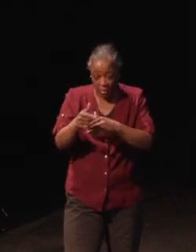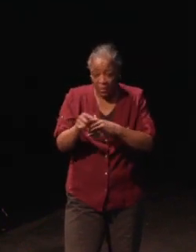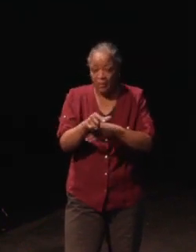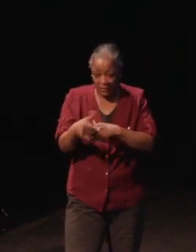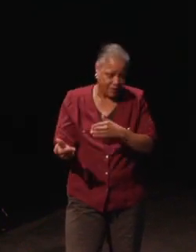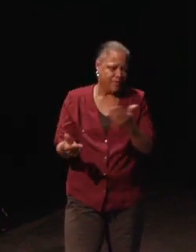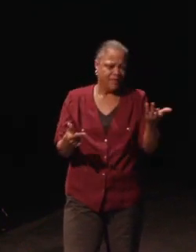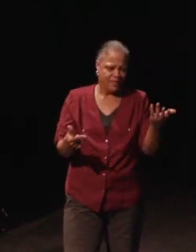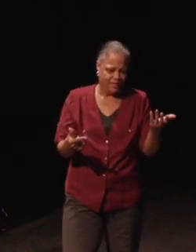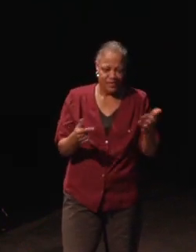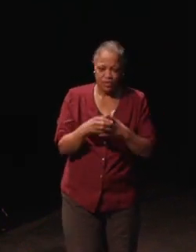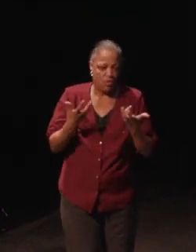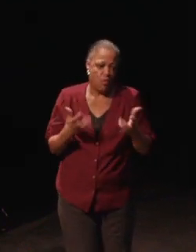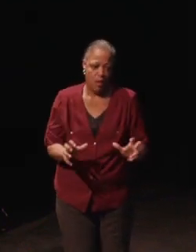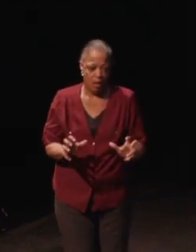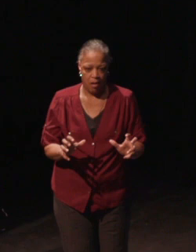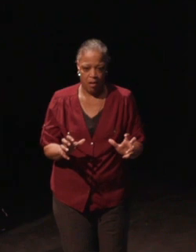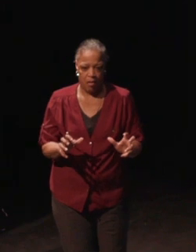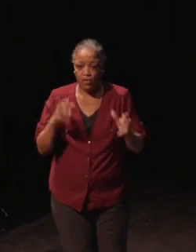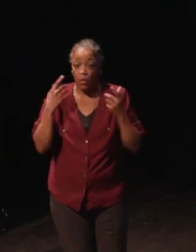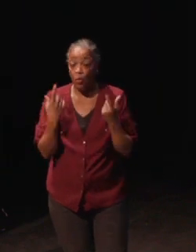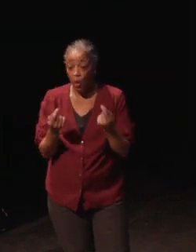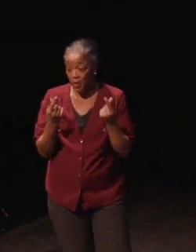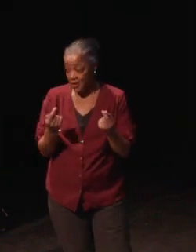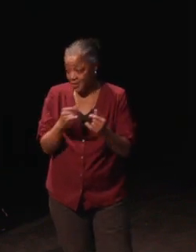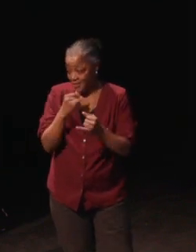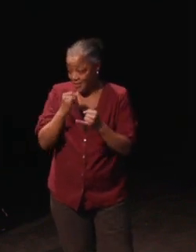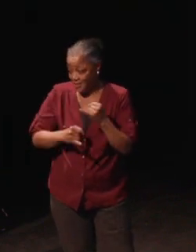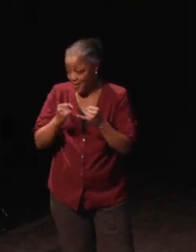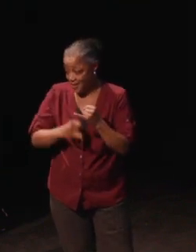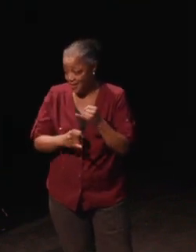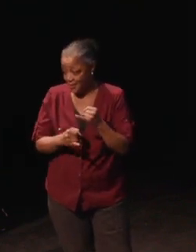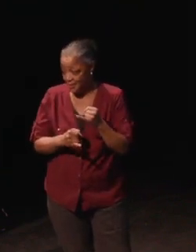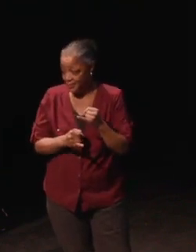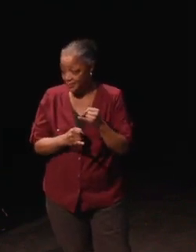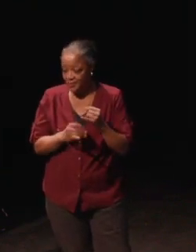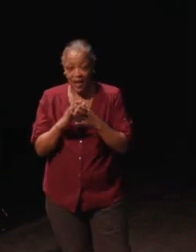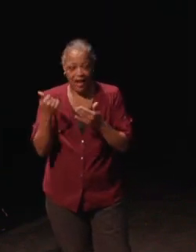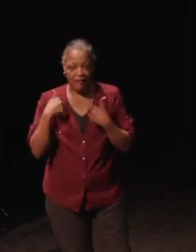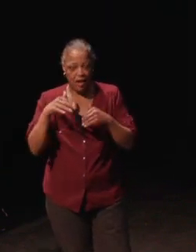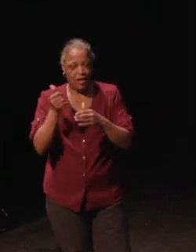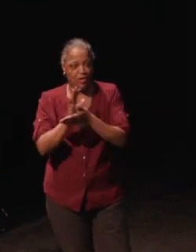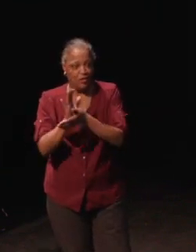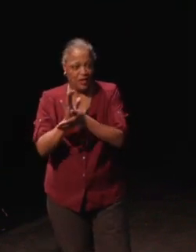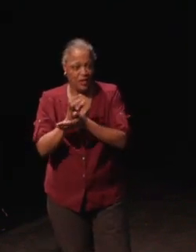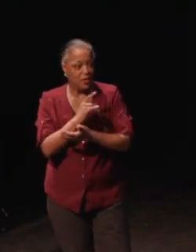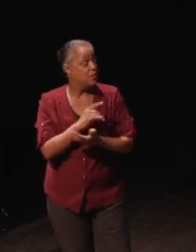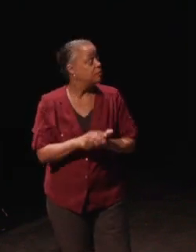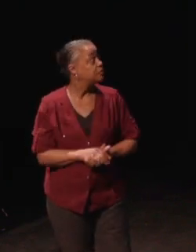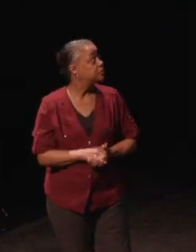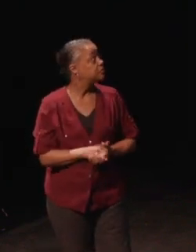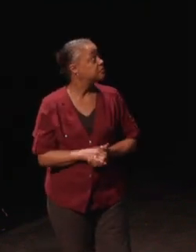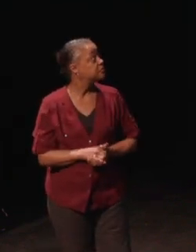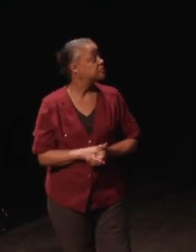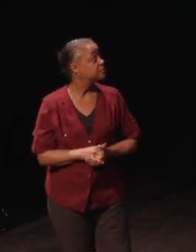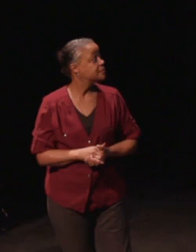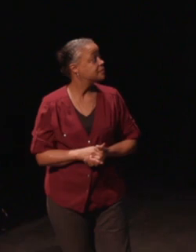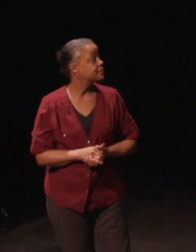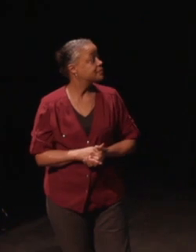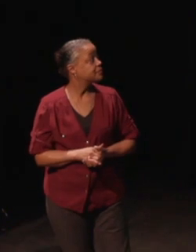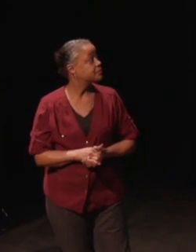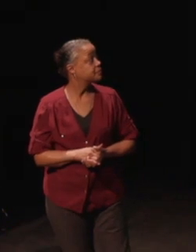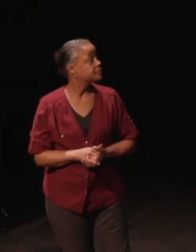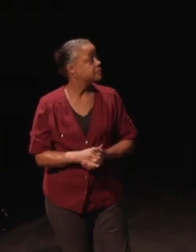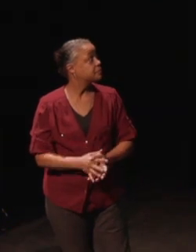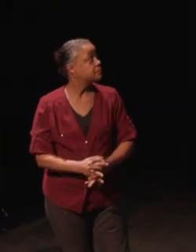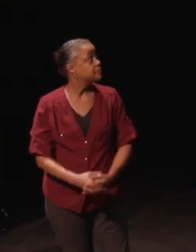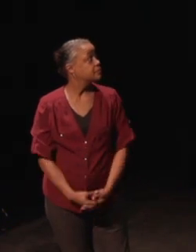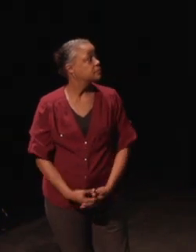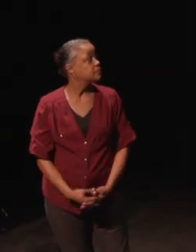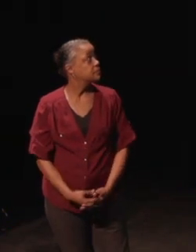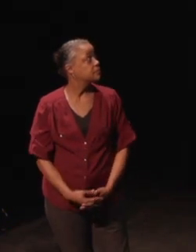What we did in the end, I have another video.